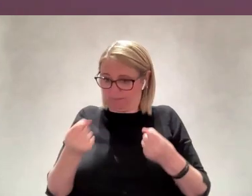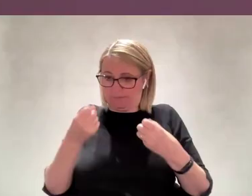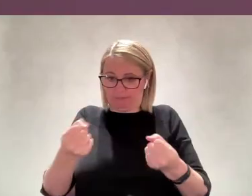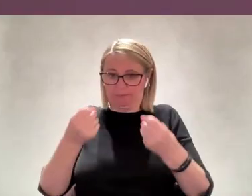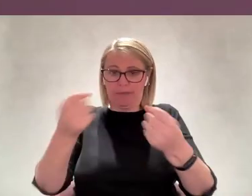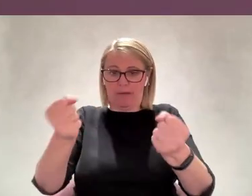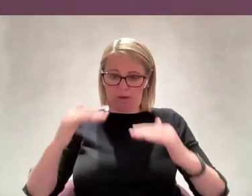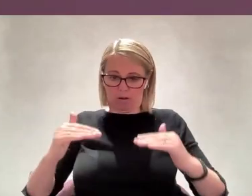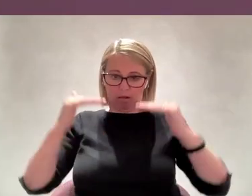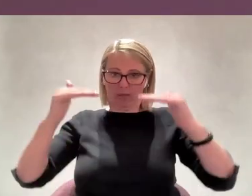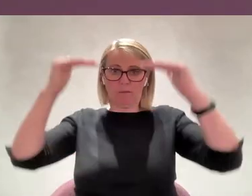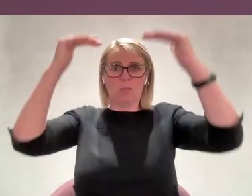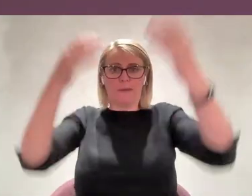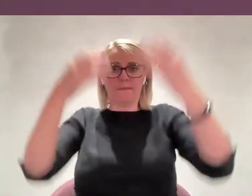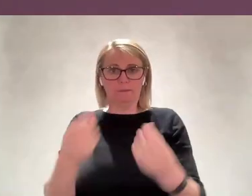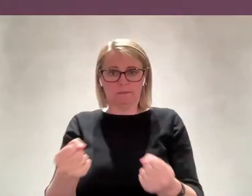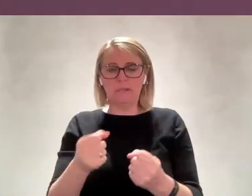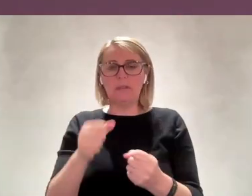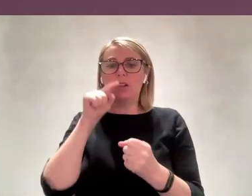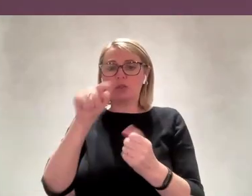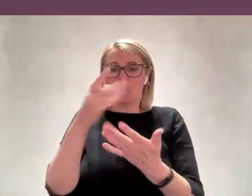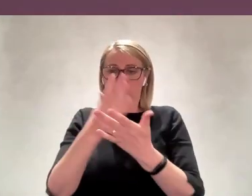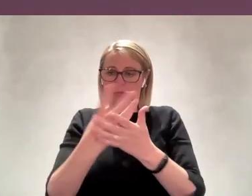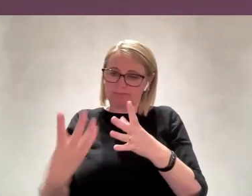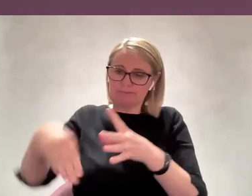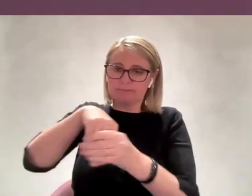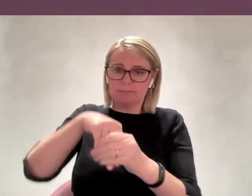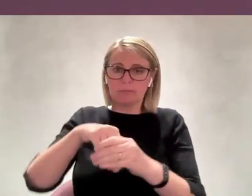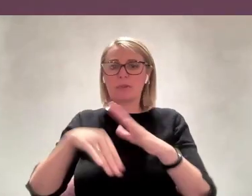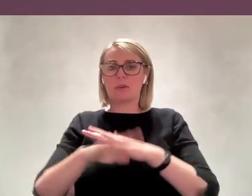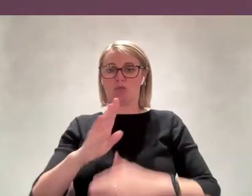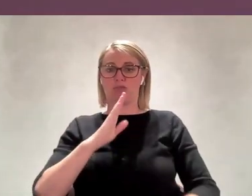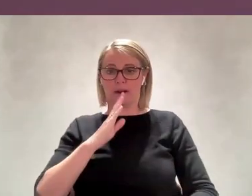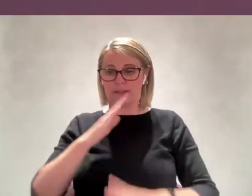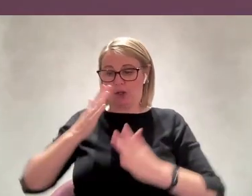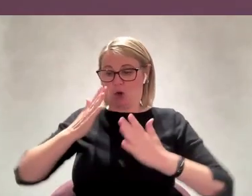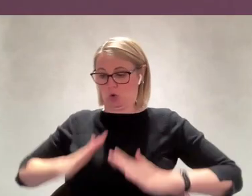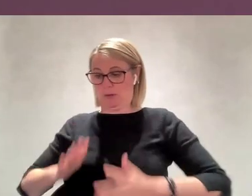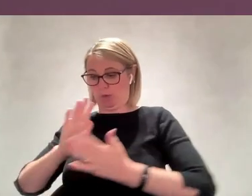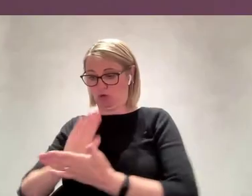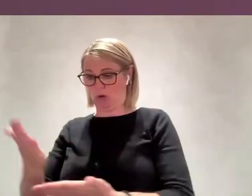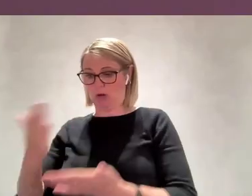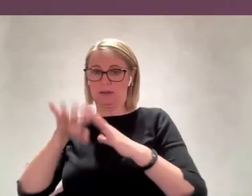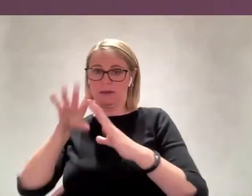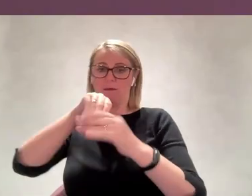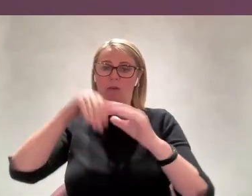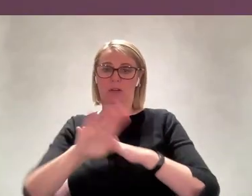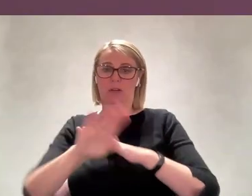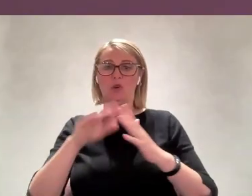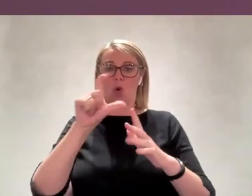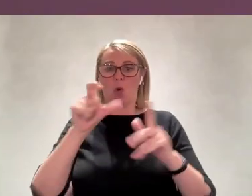And it's really, I think, about embedding privacy and human rights into your governance frameworks